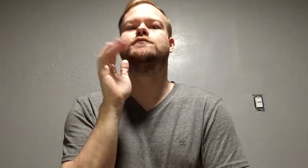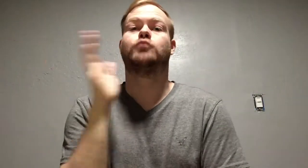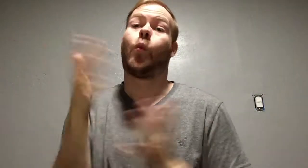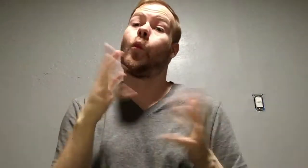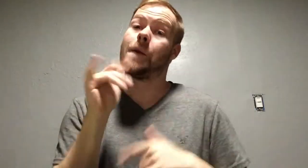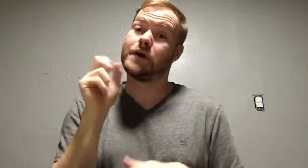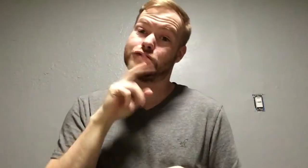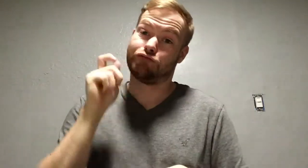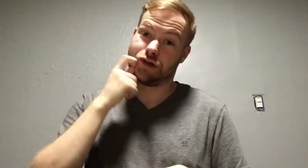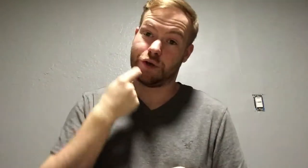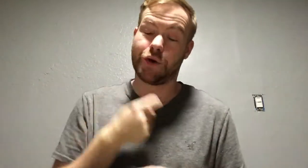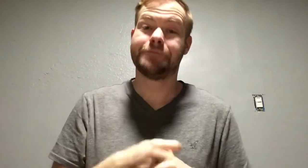Windmills are pretty cool.